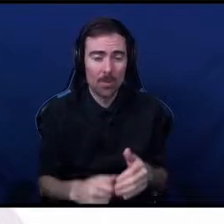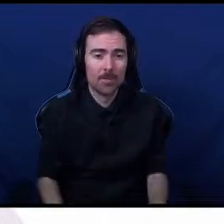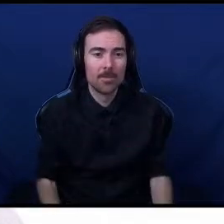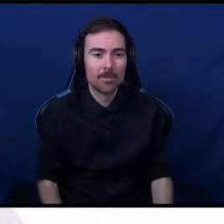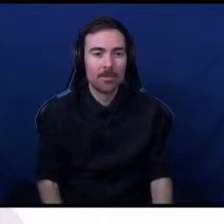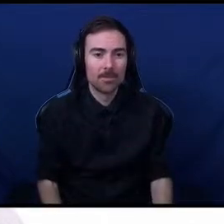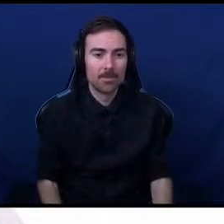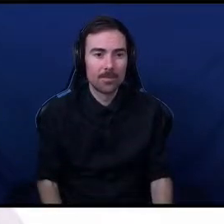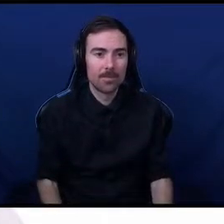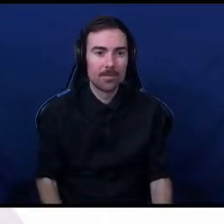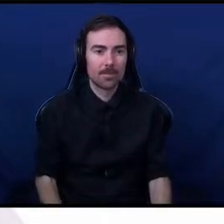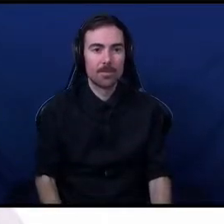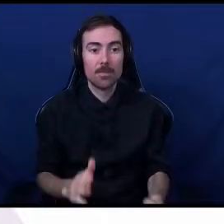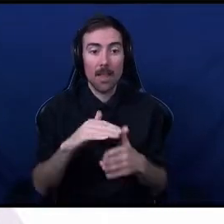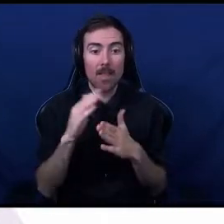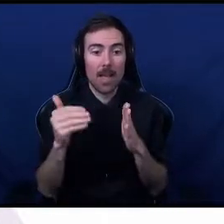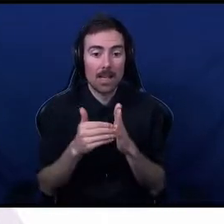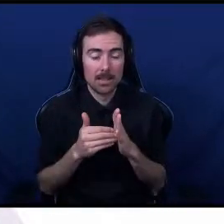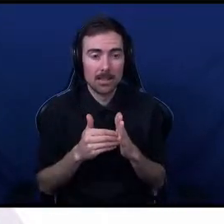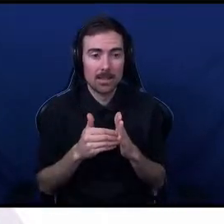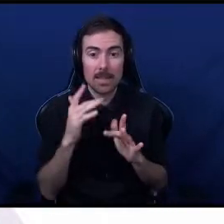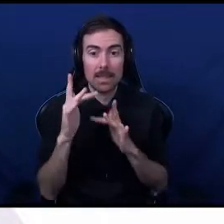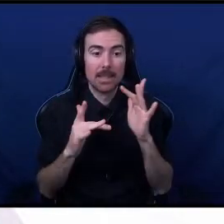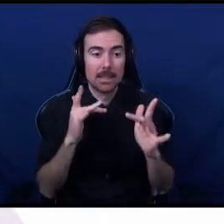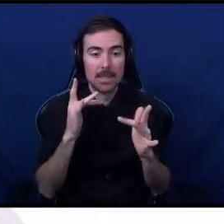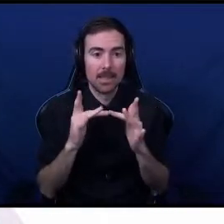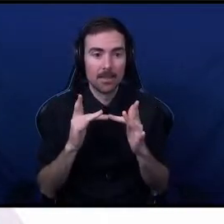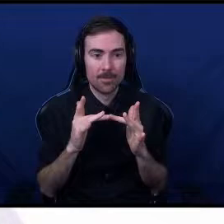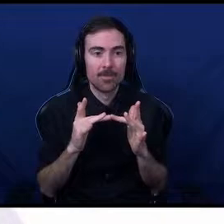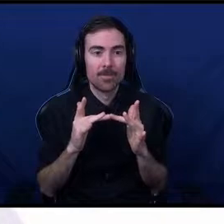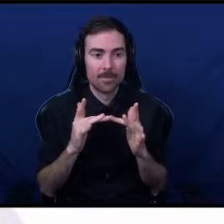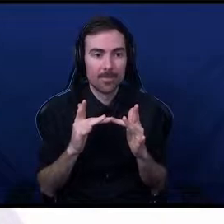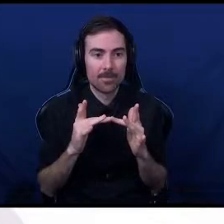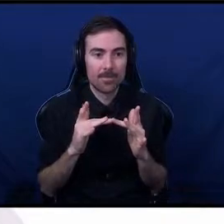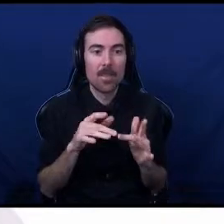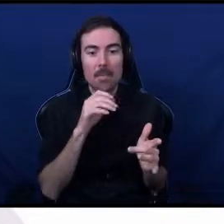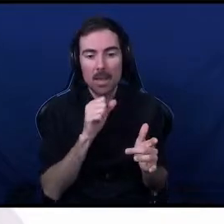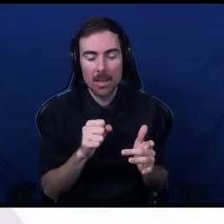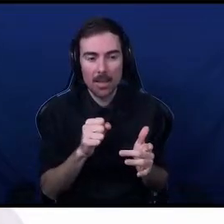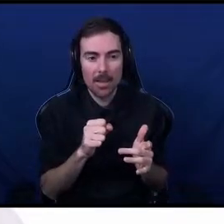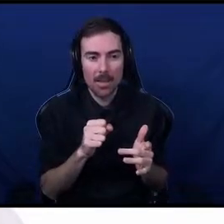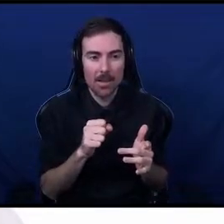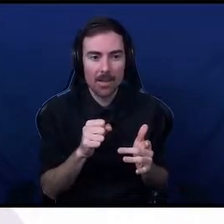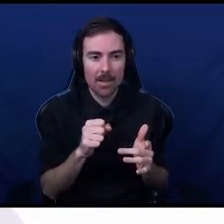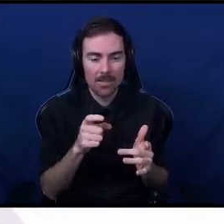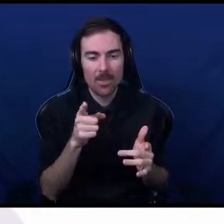And then the last one is, is the internet, man. And those of you who've heard me talk a couple of times